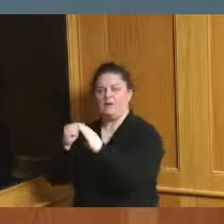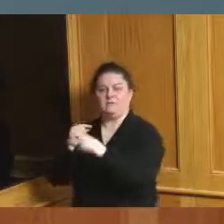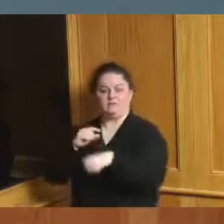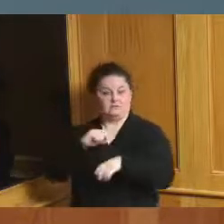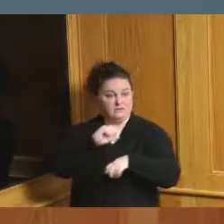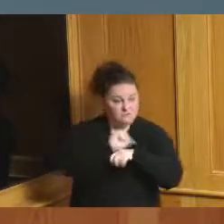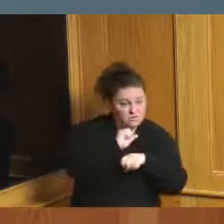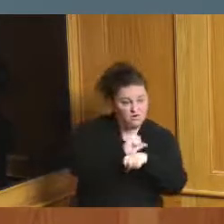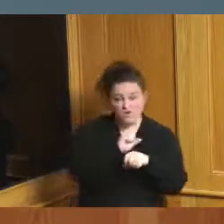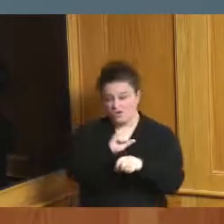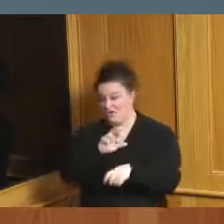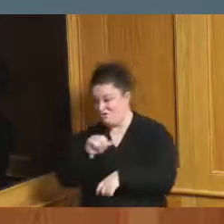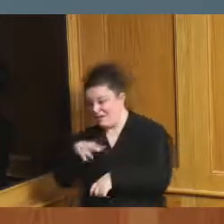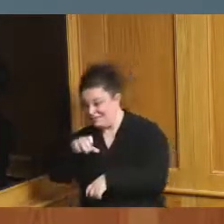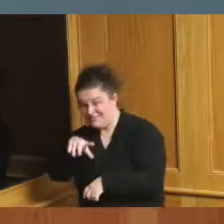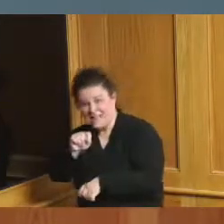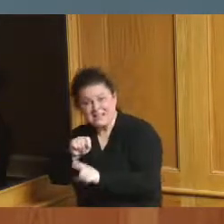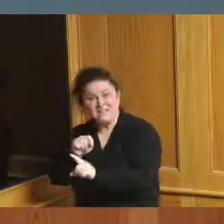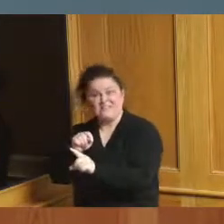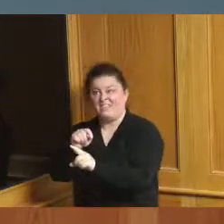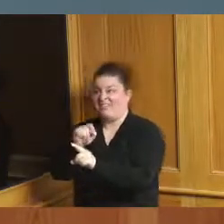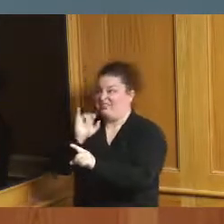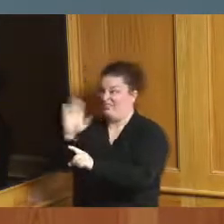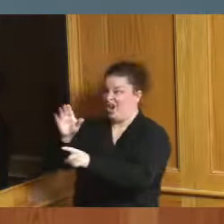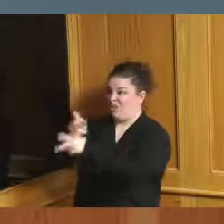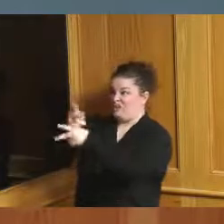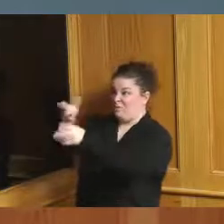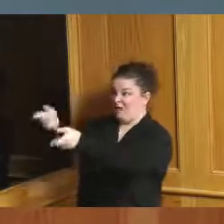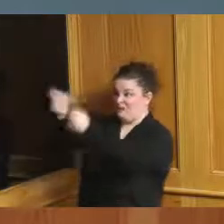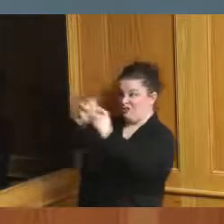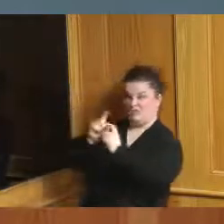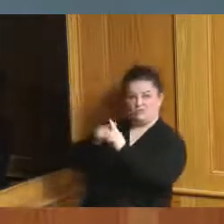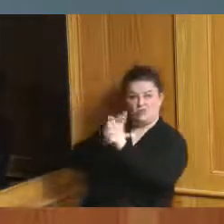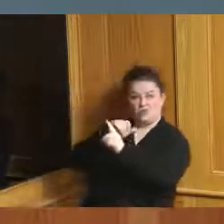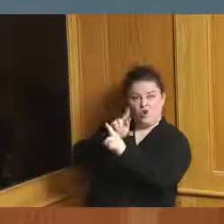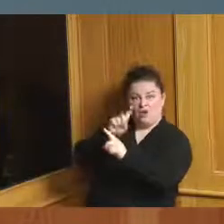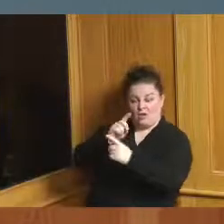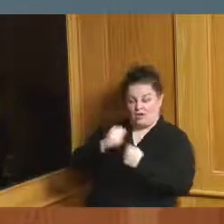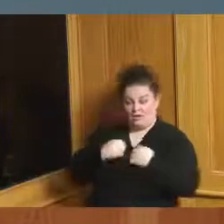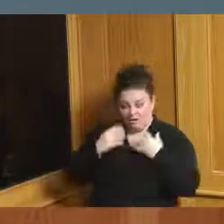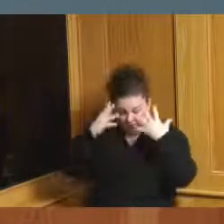got covered from their supervisors they lost their hair and all the stuff and they're getting nothing